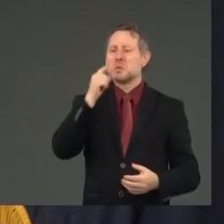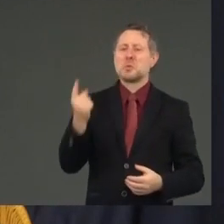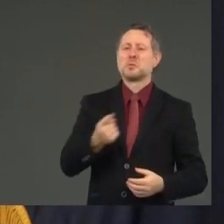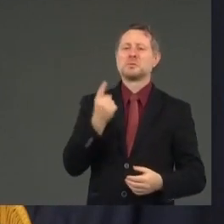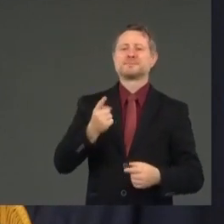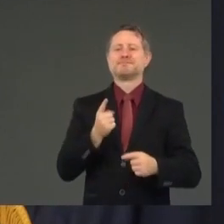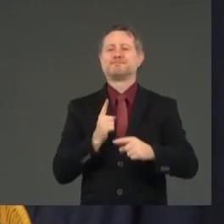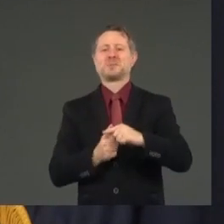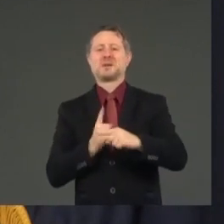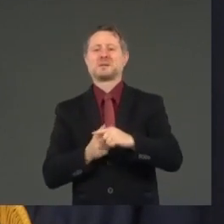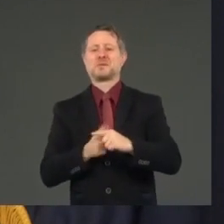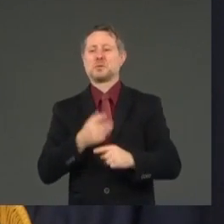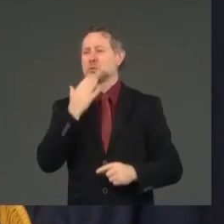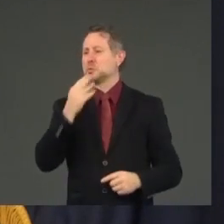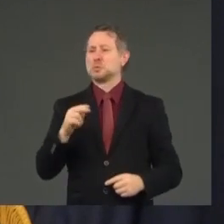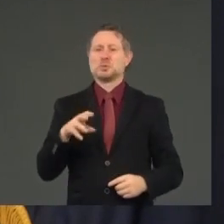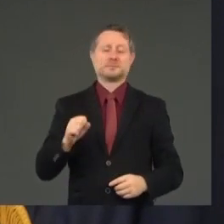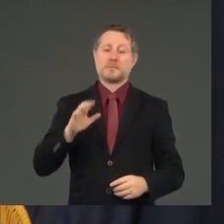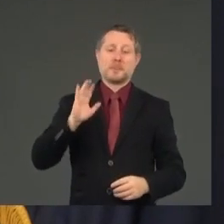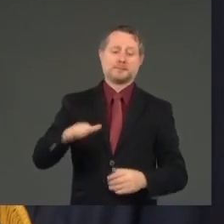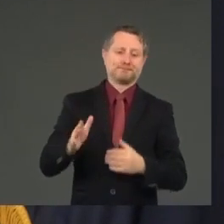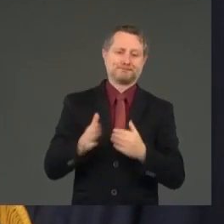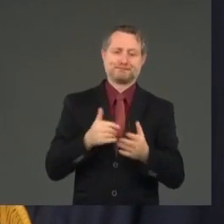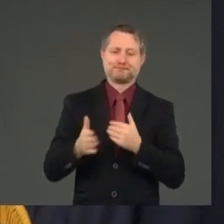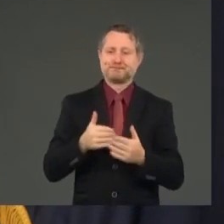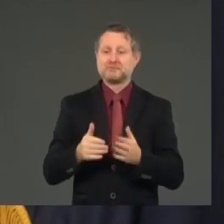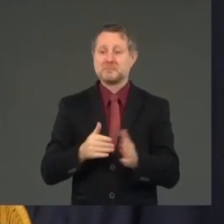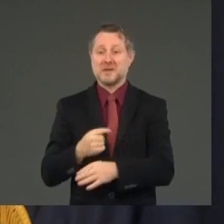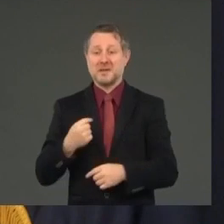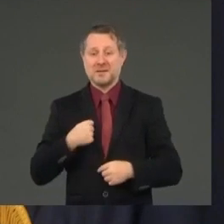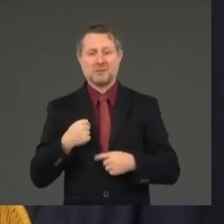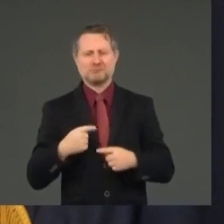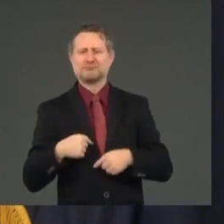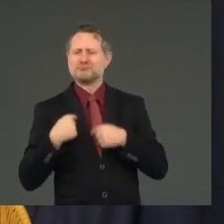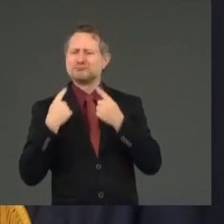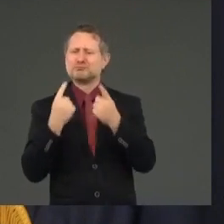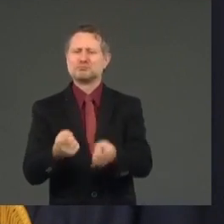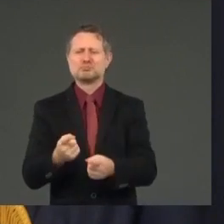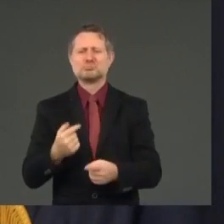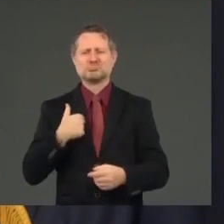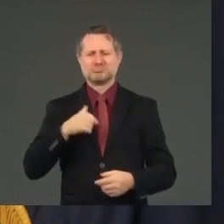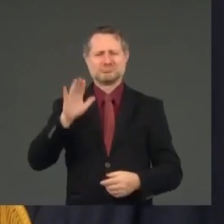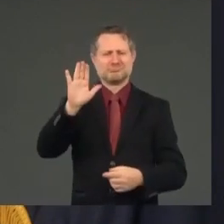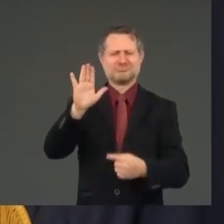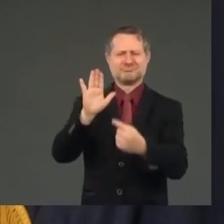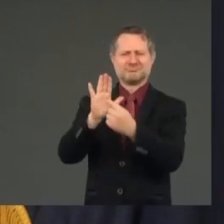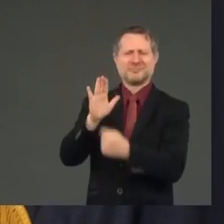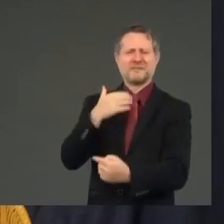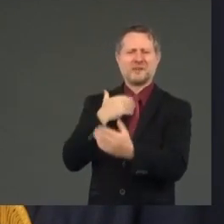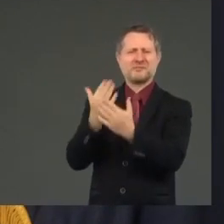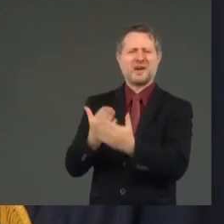THE NEWS HASN'T ALWAYS BEEN POSITIVE AND UPLIFTING.